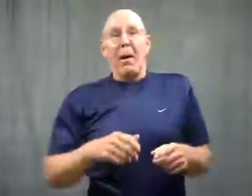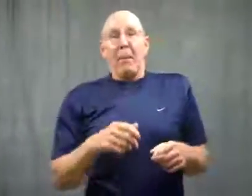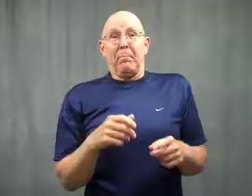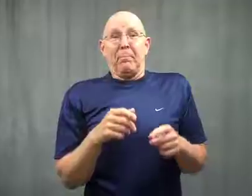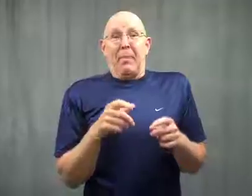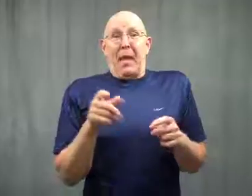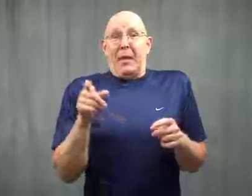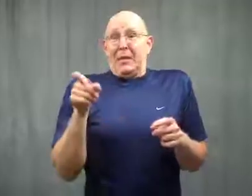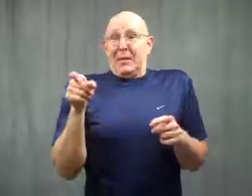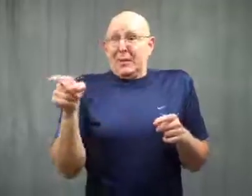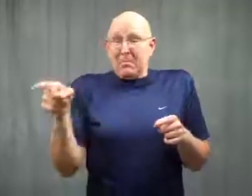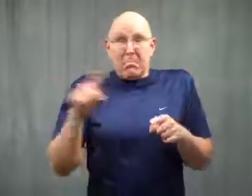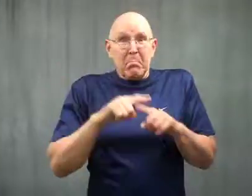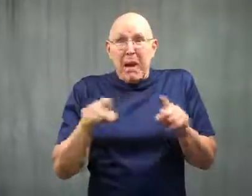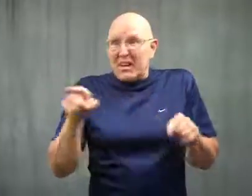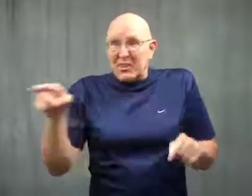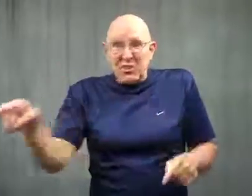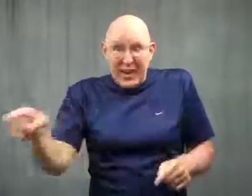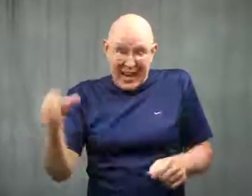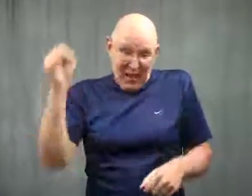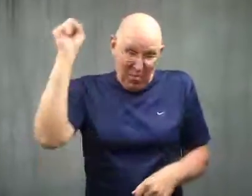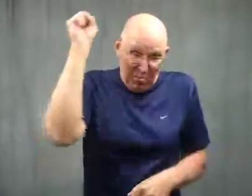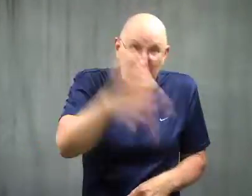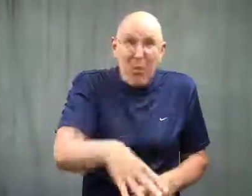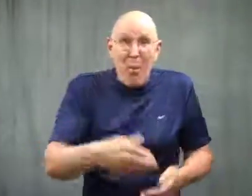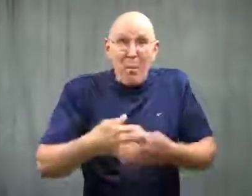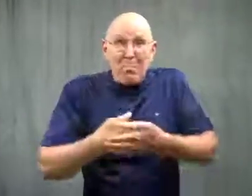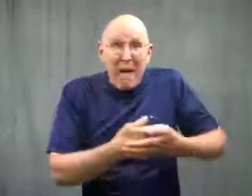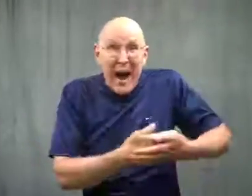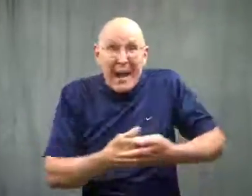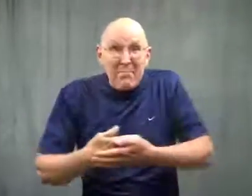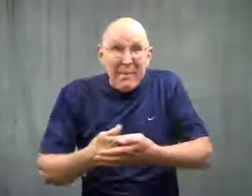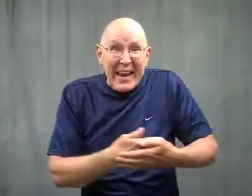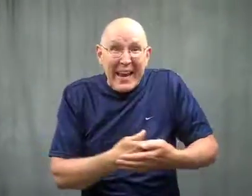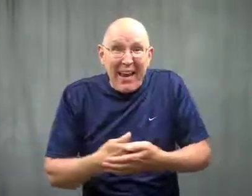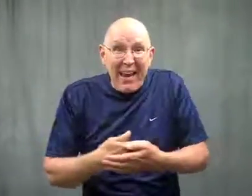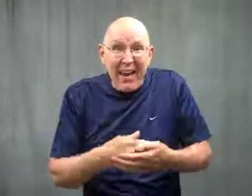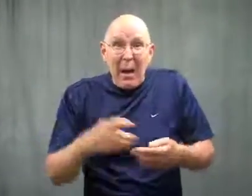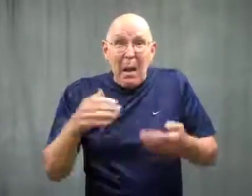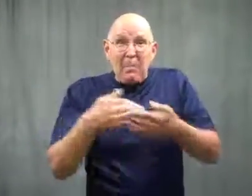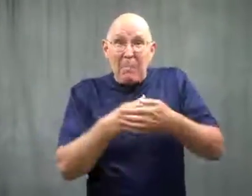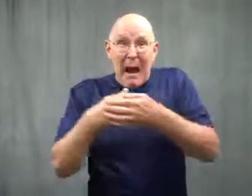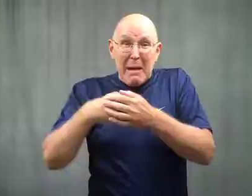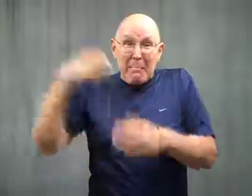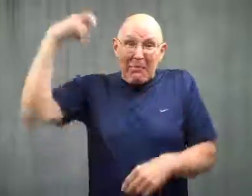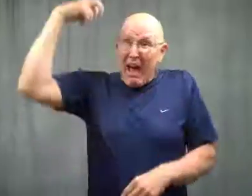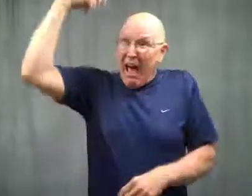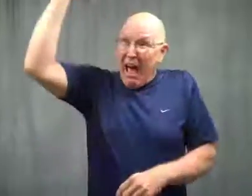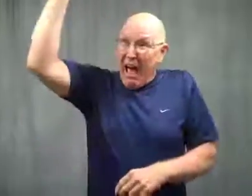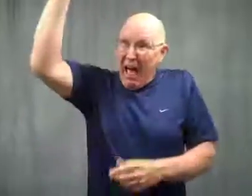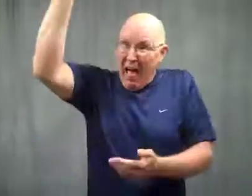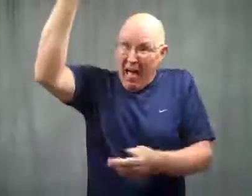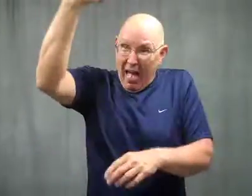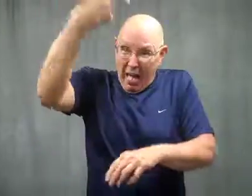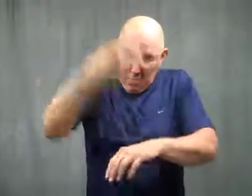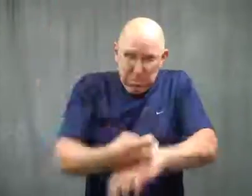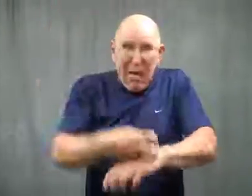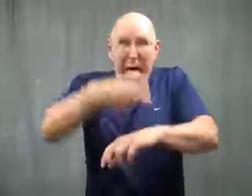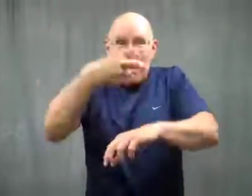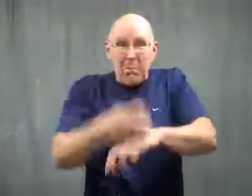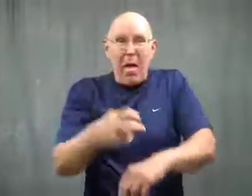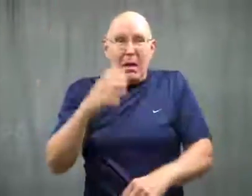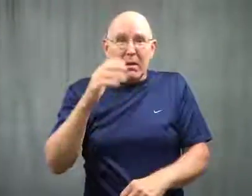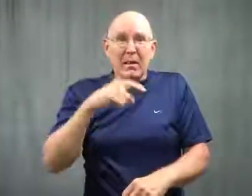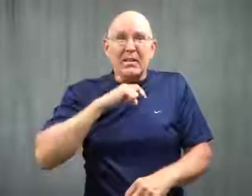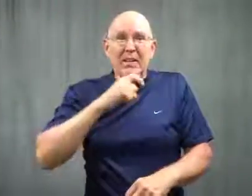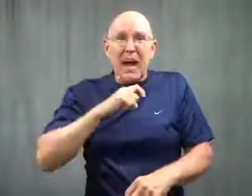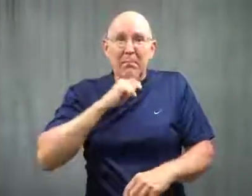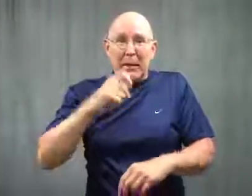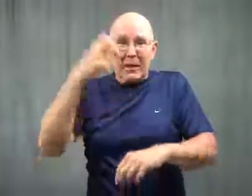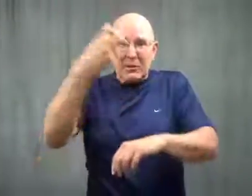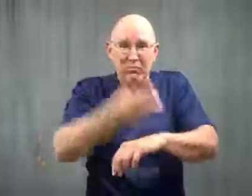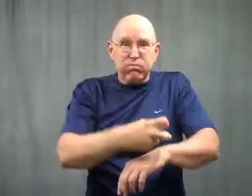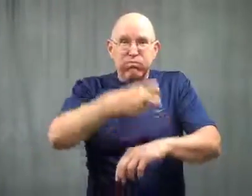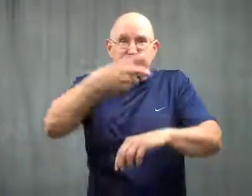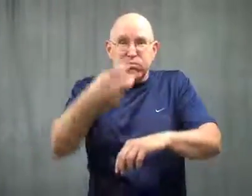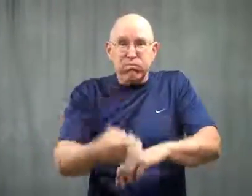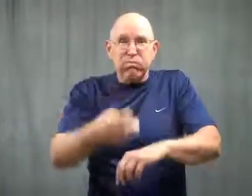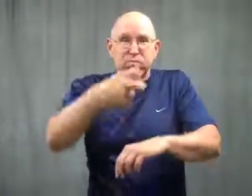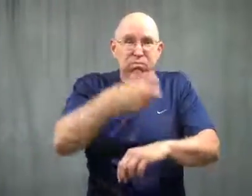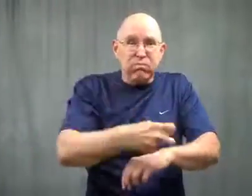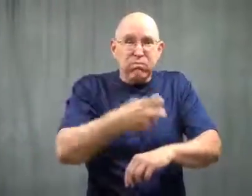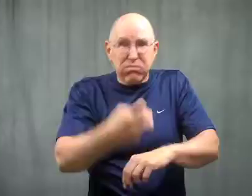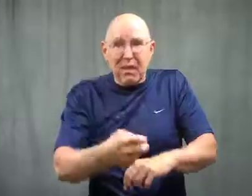She threw the baby down this chute, and he landed in a pile of garbage.